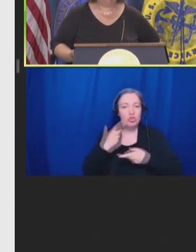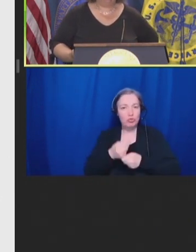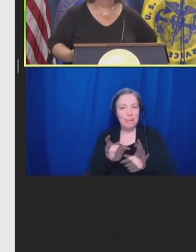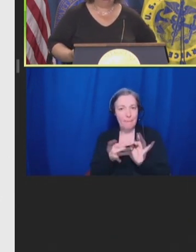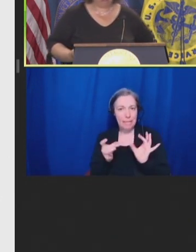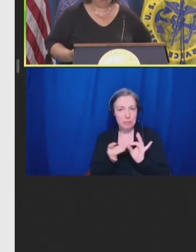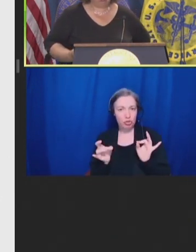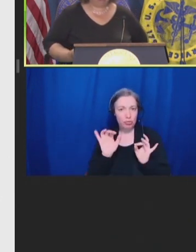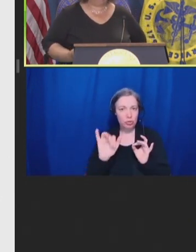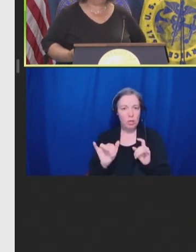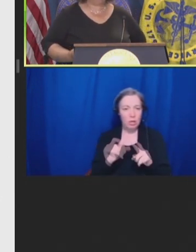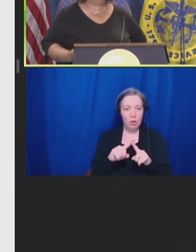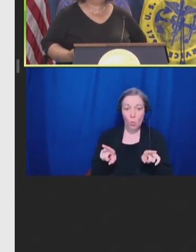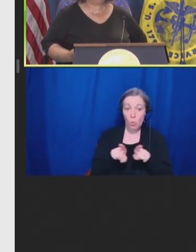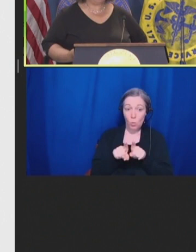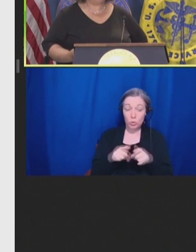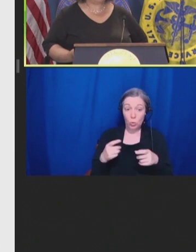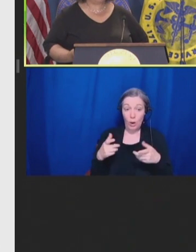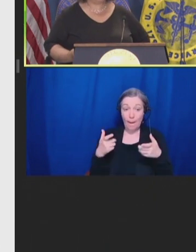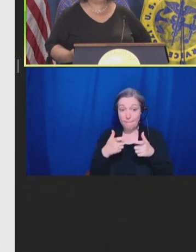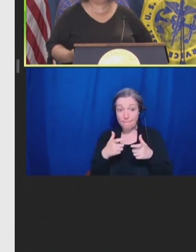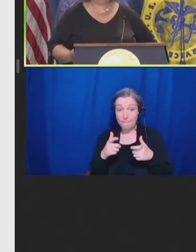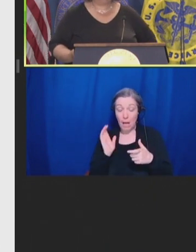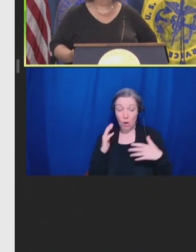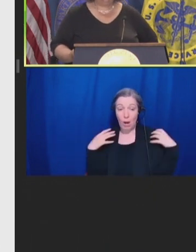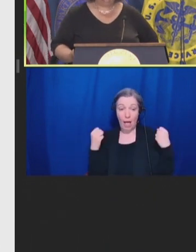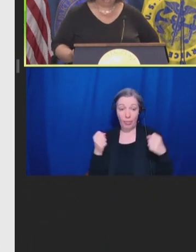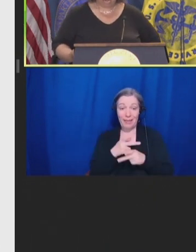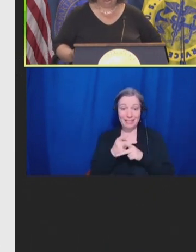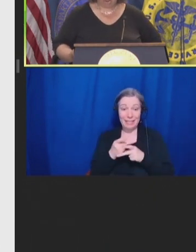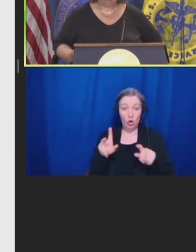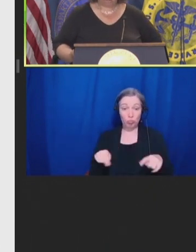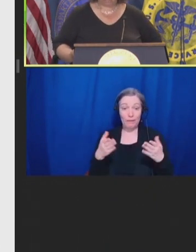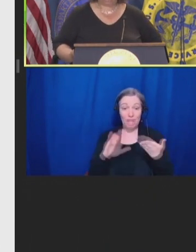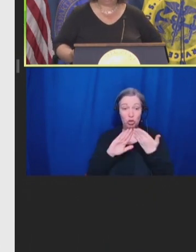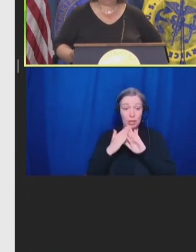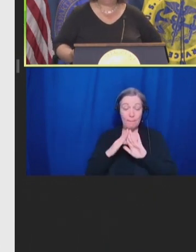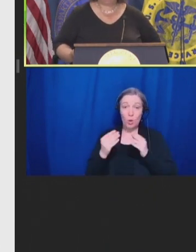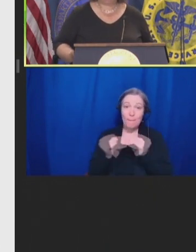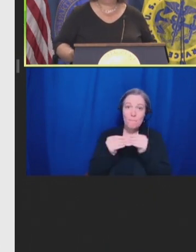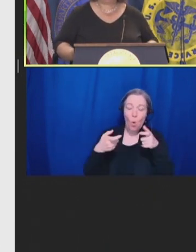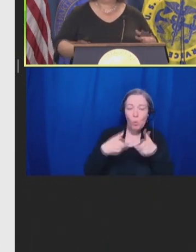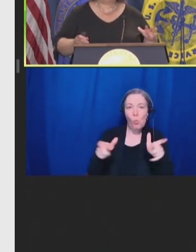provider community was something that we saw was a little different. During the pandemic, I think